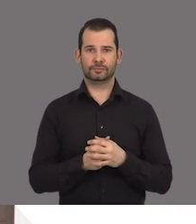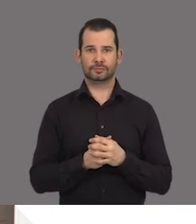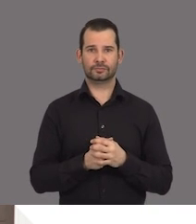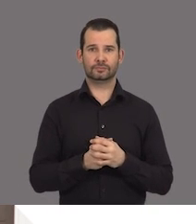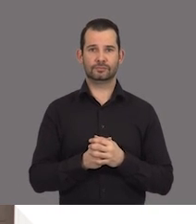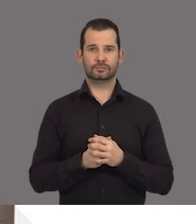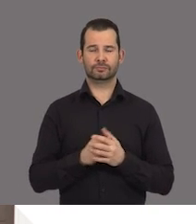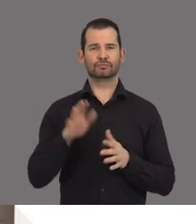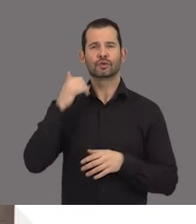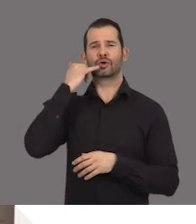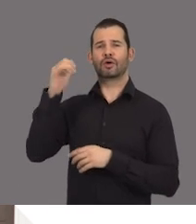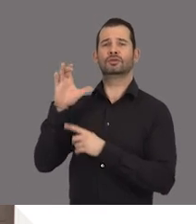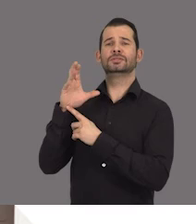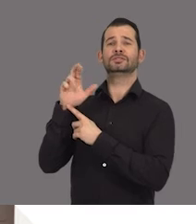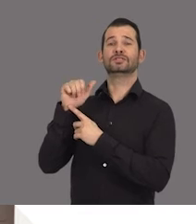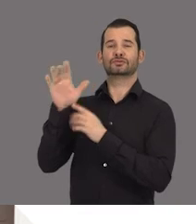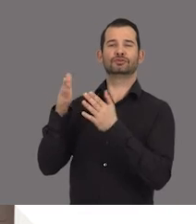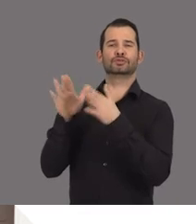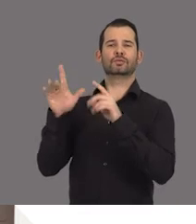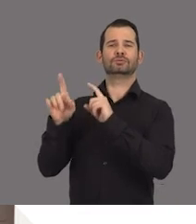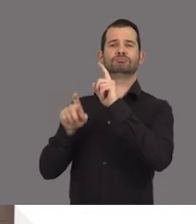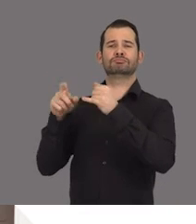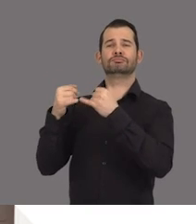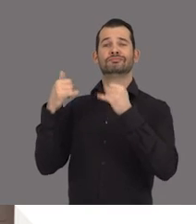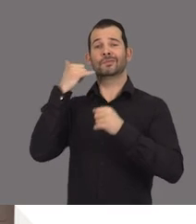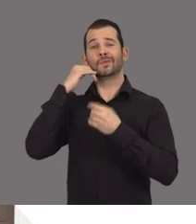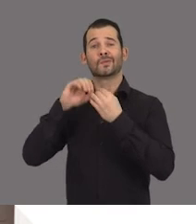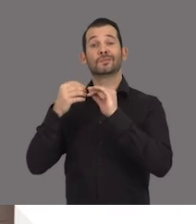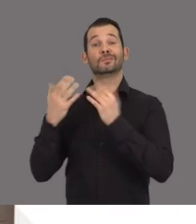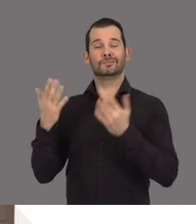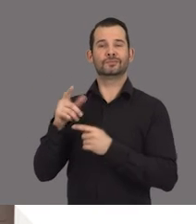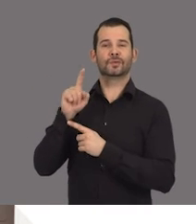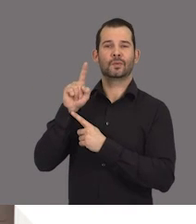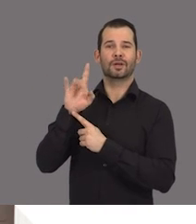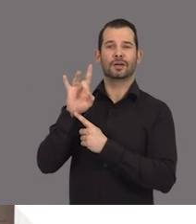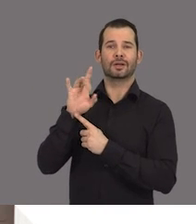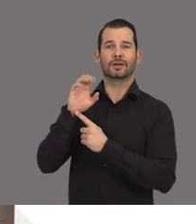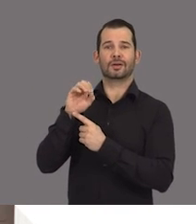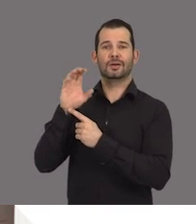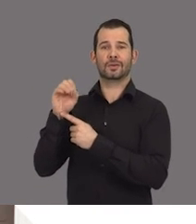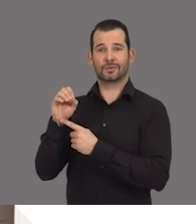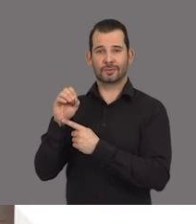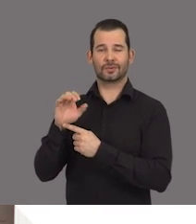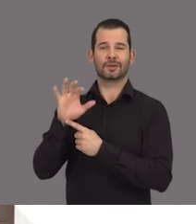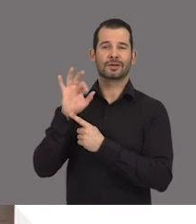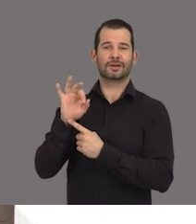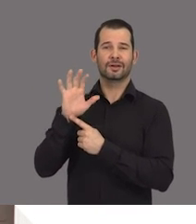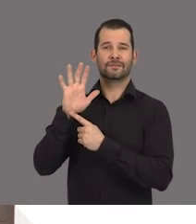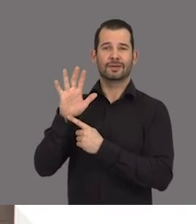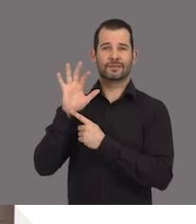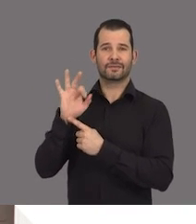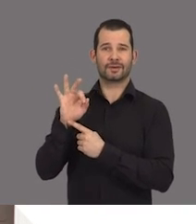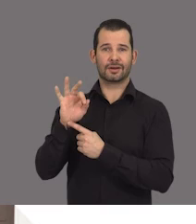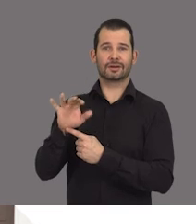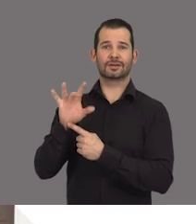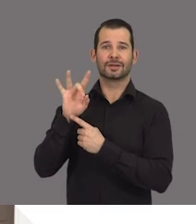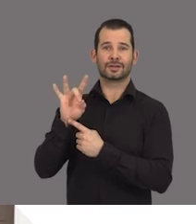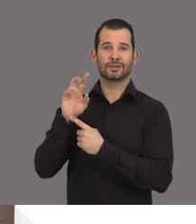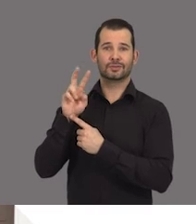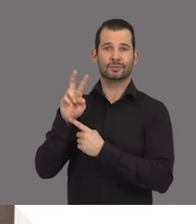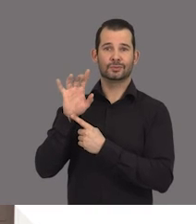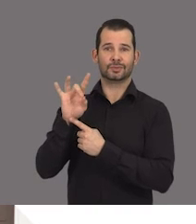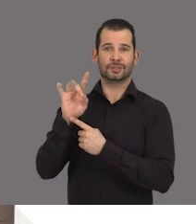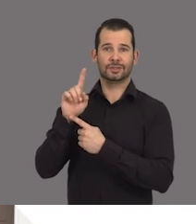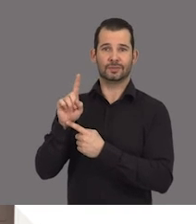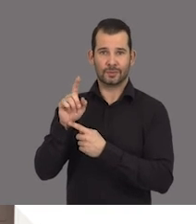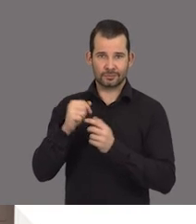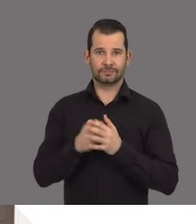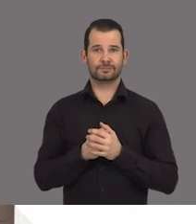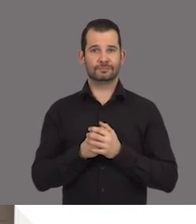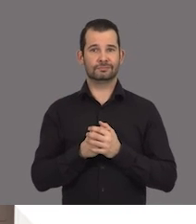Call the CRA general enquiries line at 1-800-959-8281, and if you are a resident